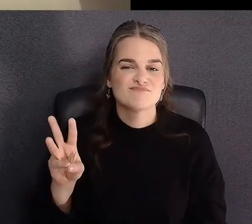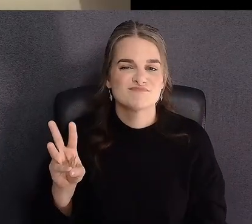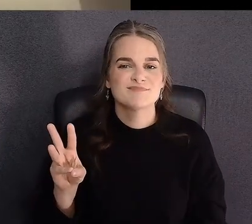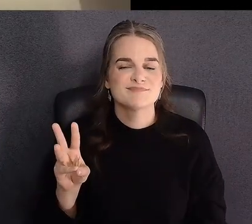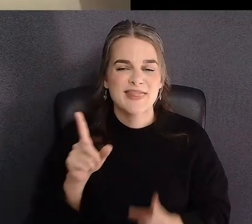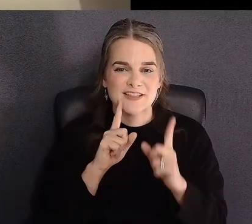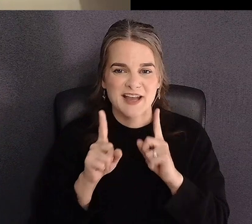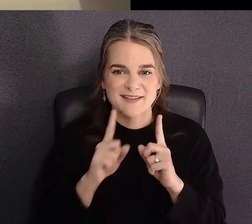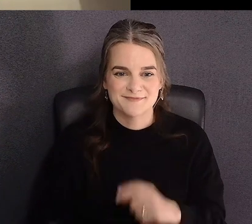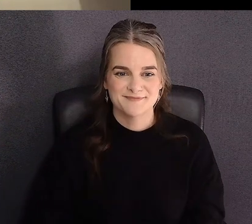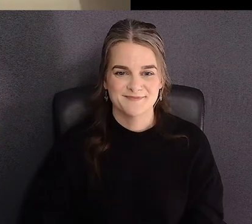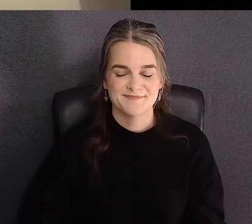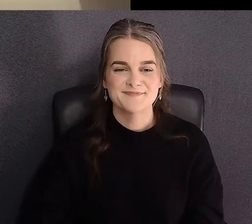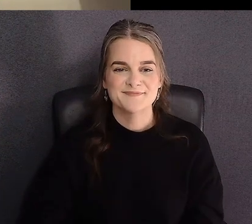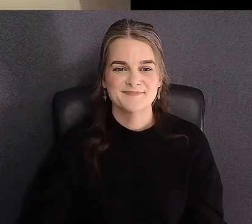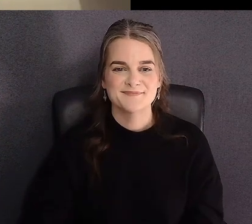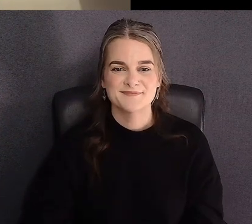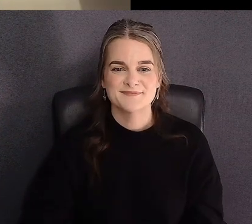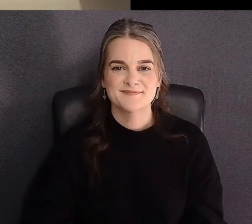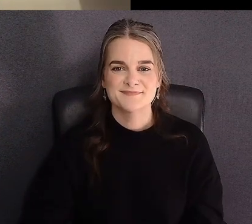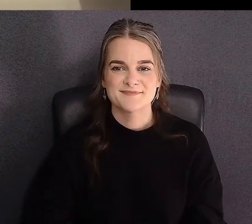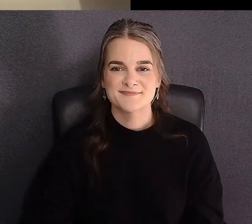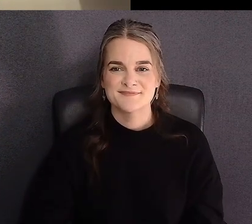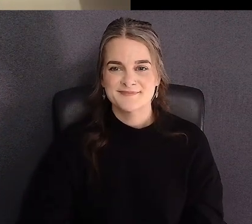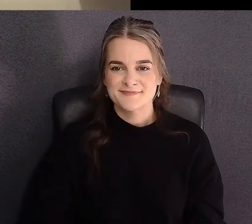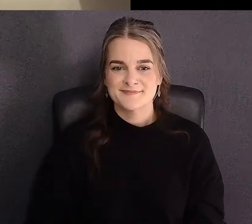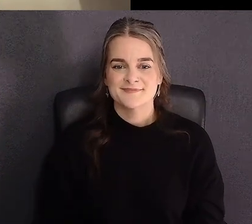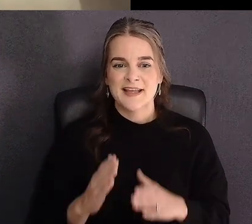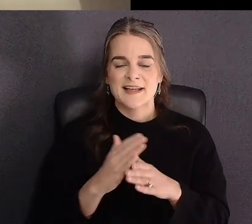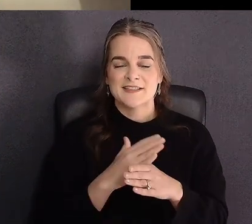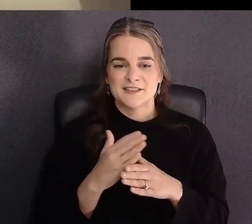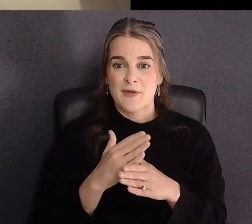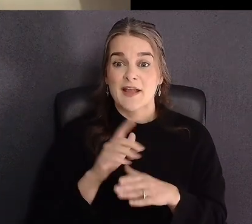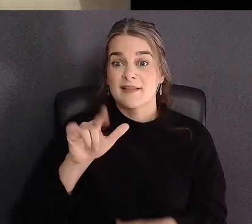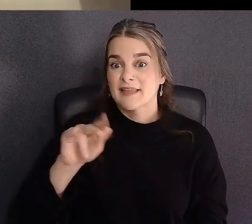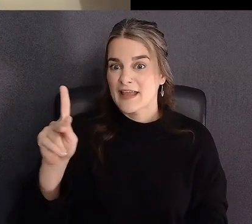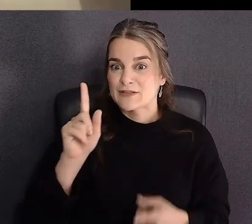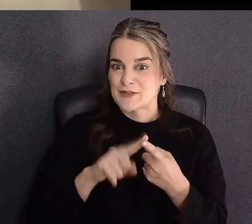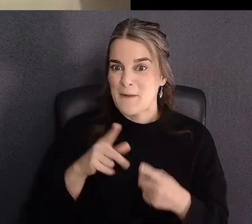So I'm sharing a link to the PA Tech Accelerator website, in general.